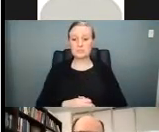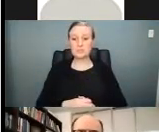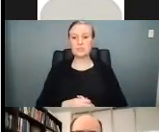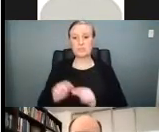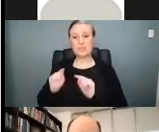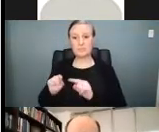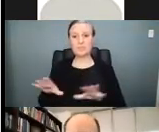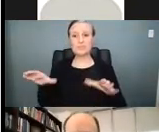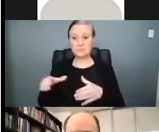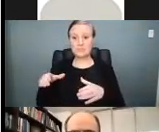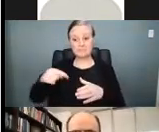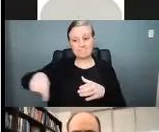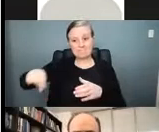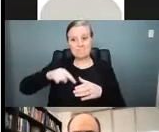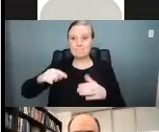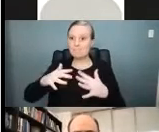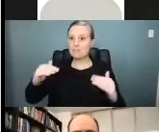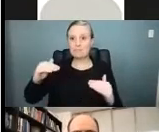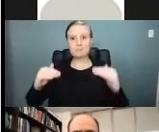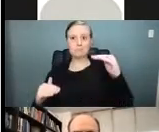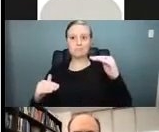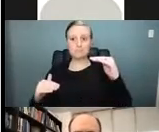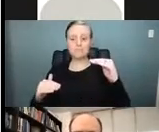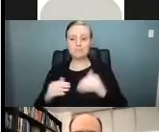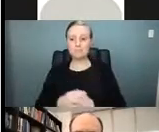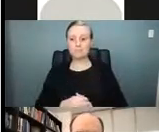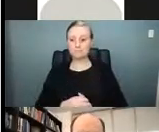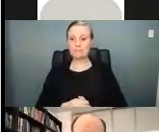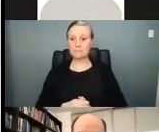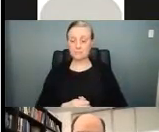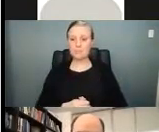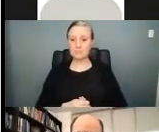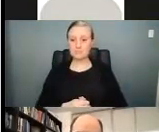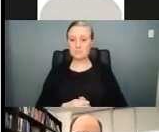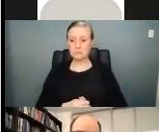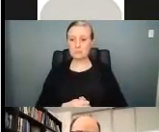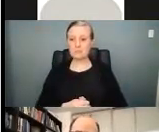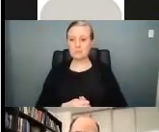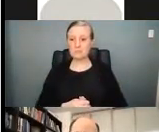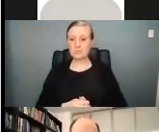very uneven distribution of digital inclusion across the population. What we are looking